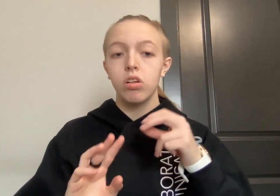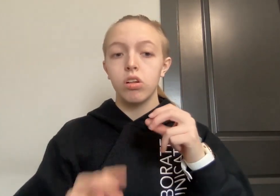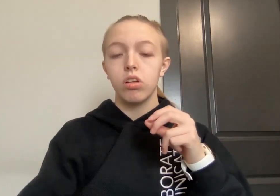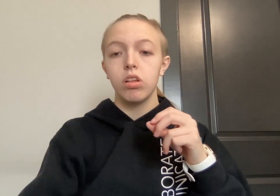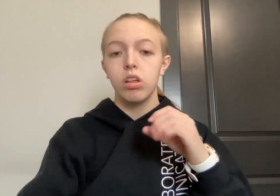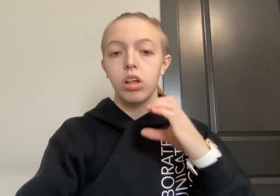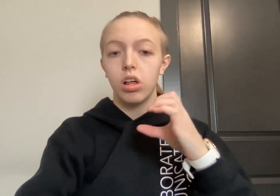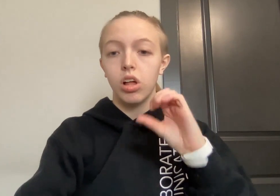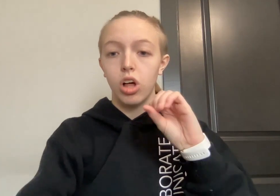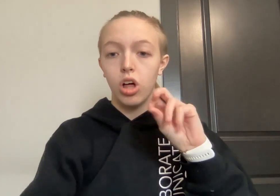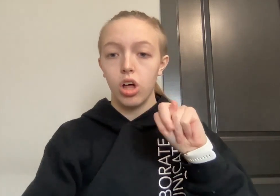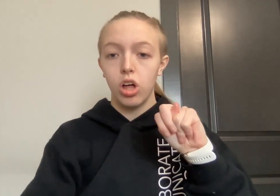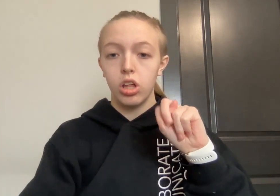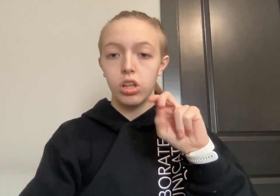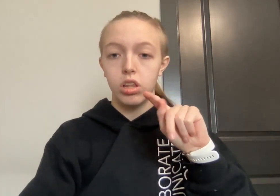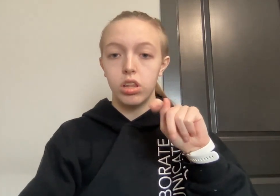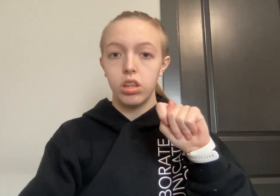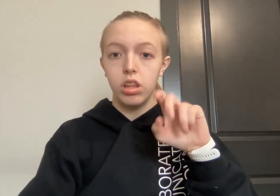Context